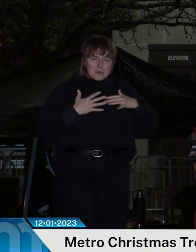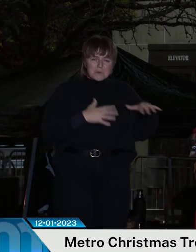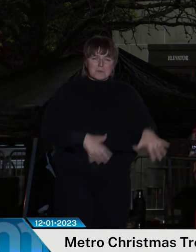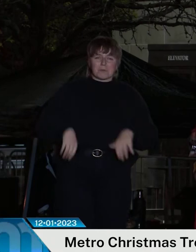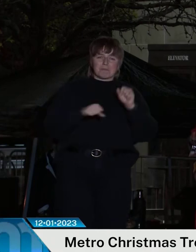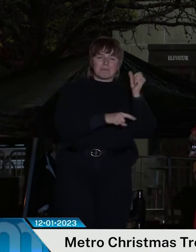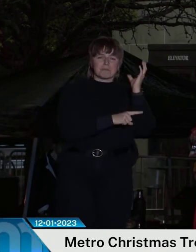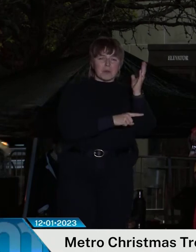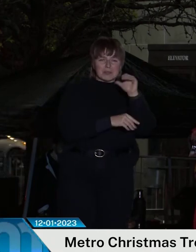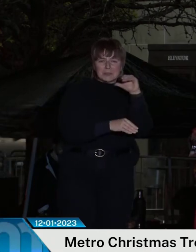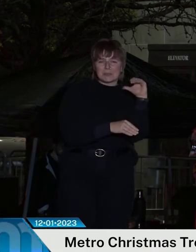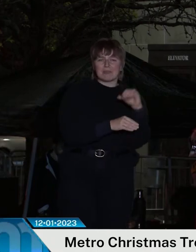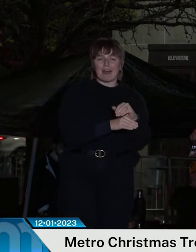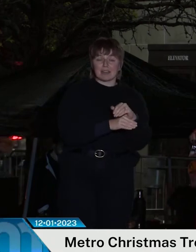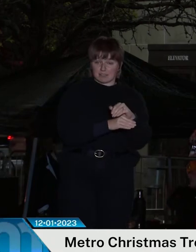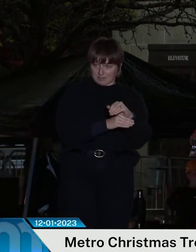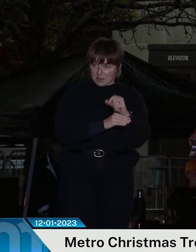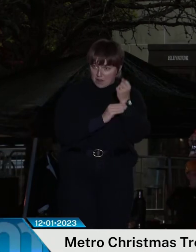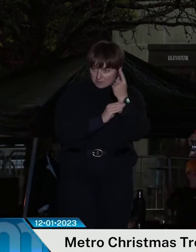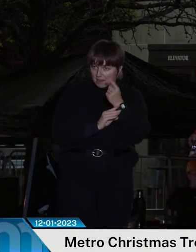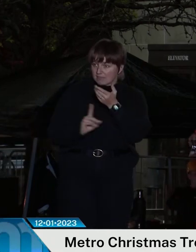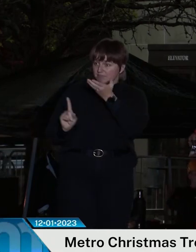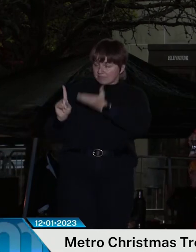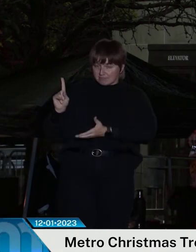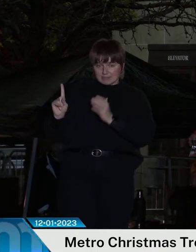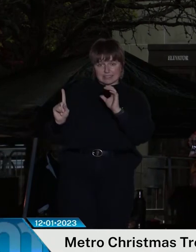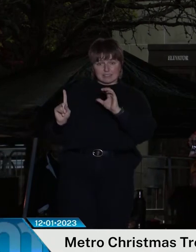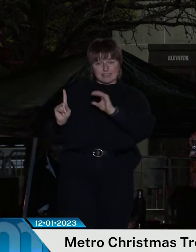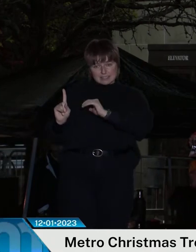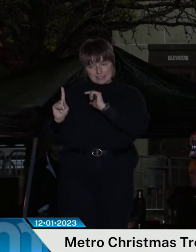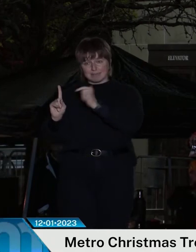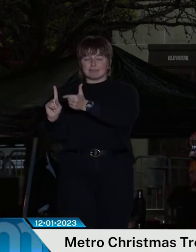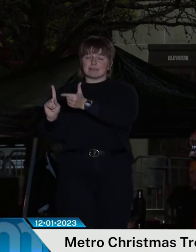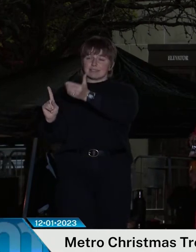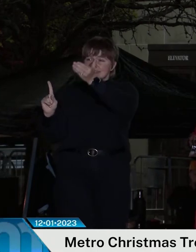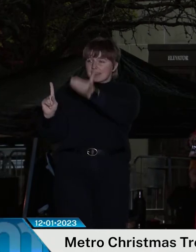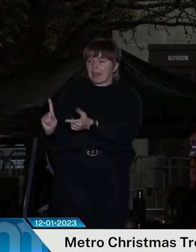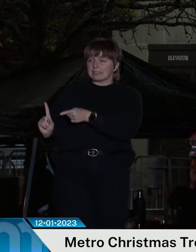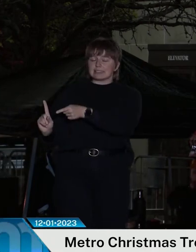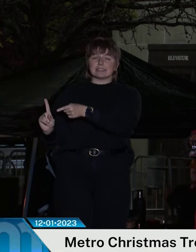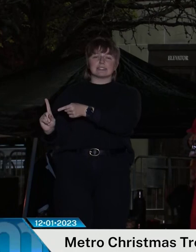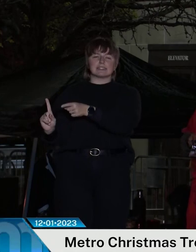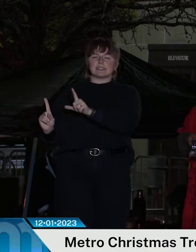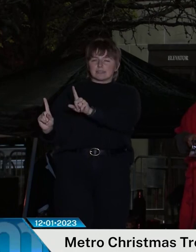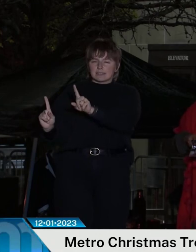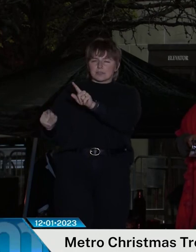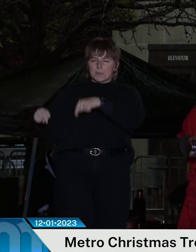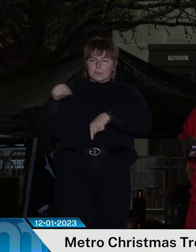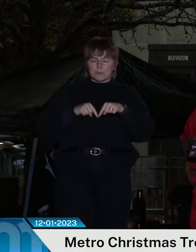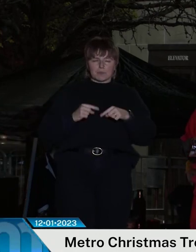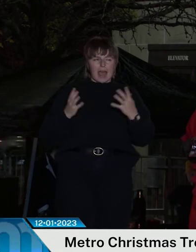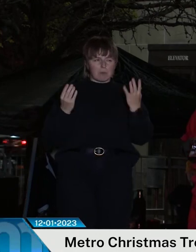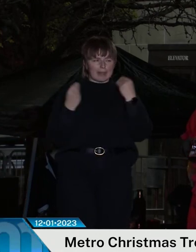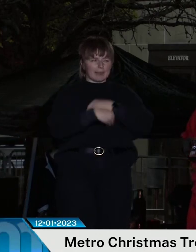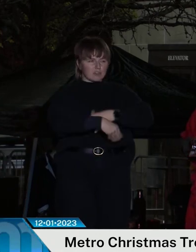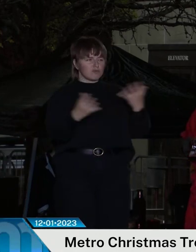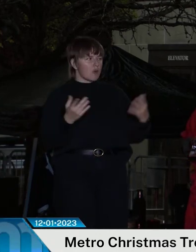EXCITED TO BE THE MC FOR THIS YEAR'S MAYOR'S TREE LIGHTING CEREMONY. BEFORE I INTRODUCE OUR